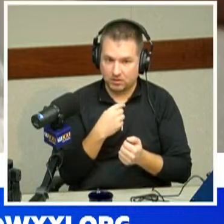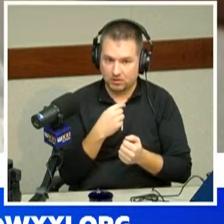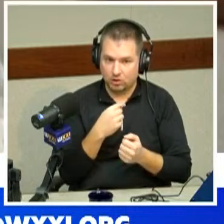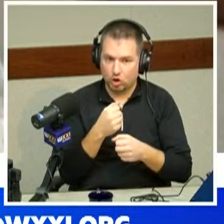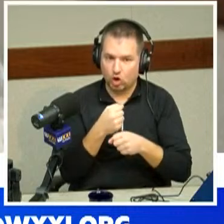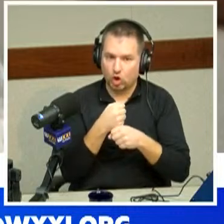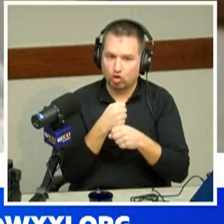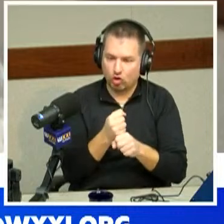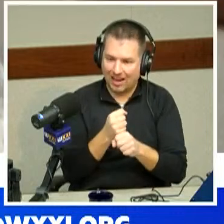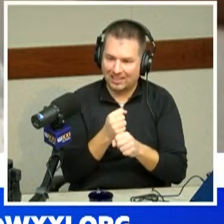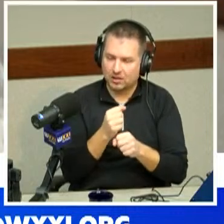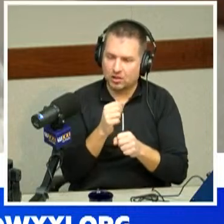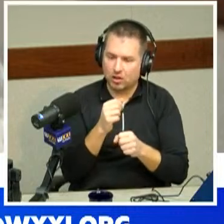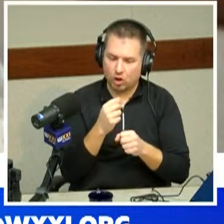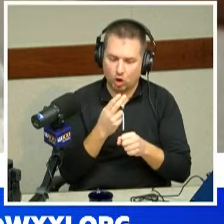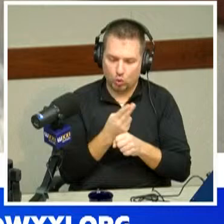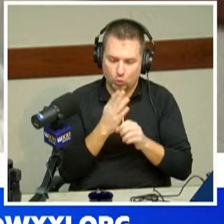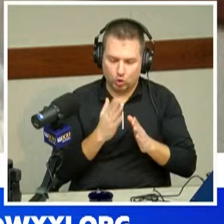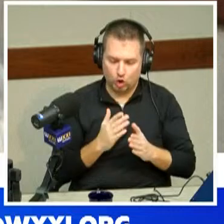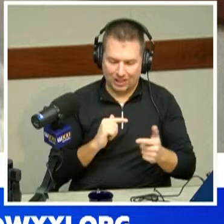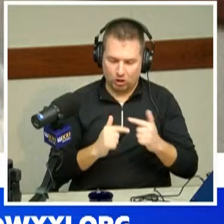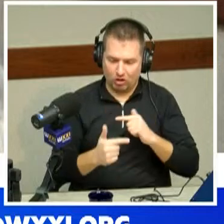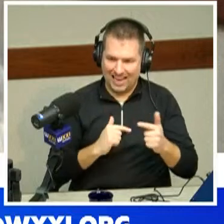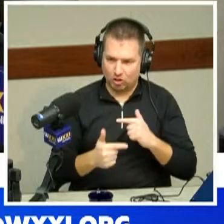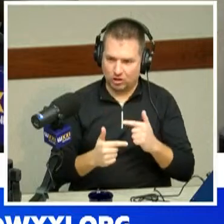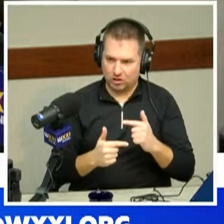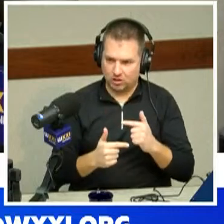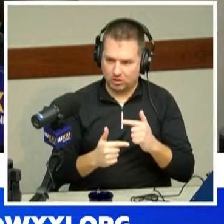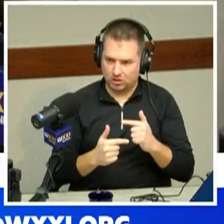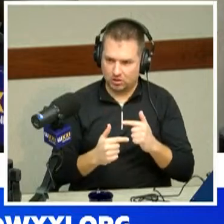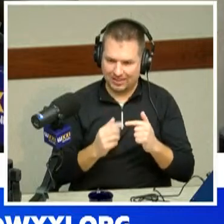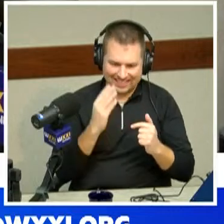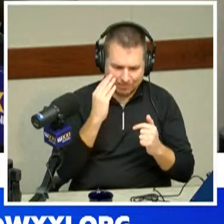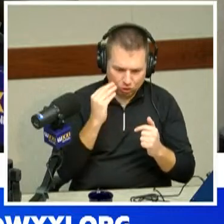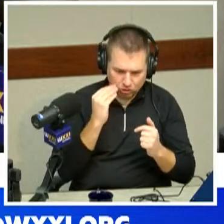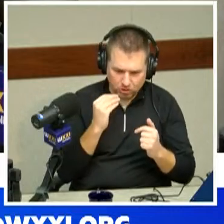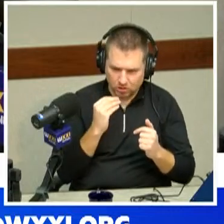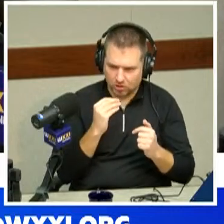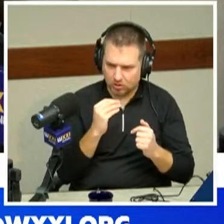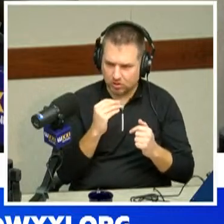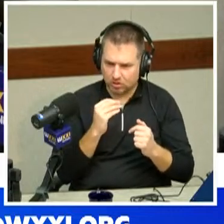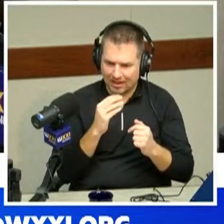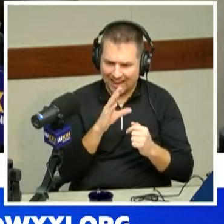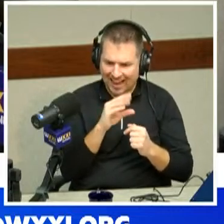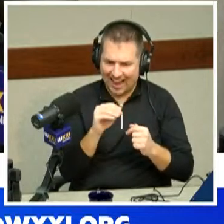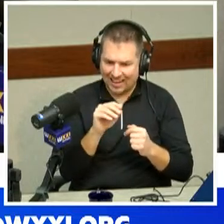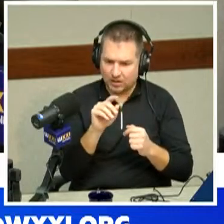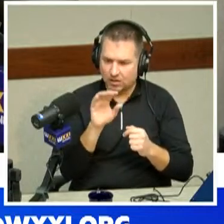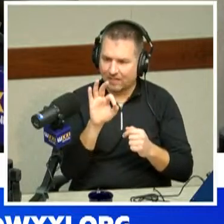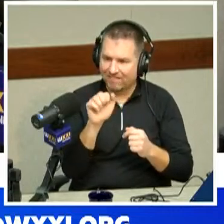the user interaction experiences and the right functionality that people appreciate actually